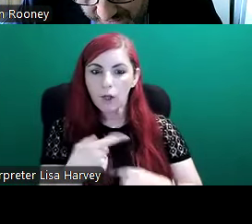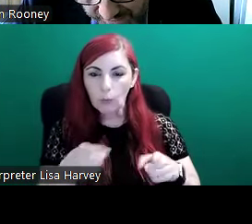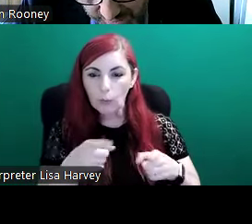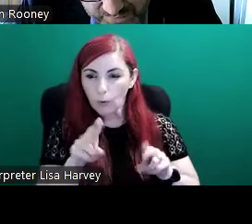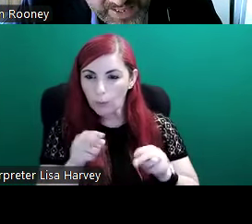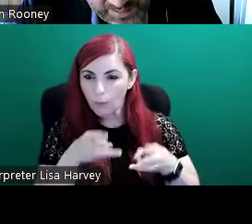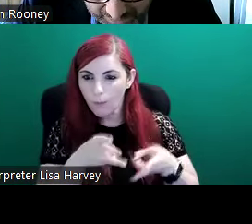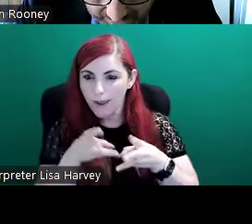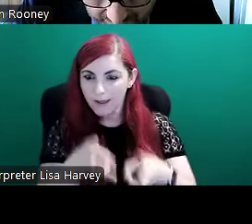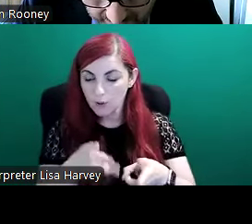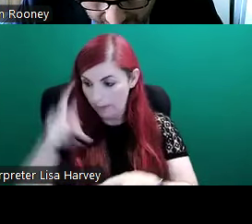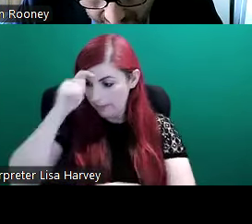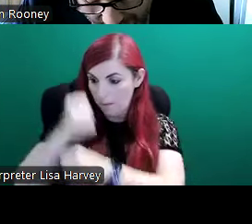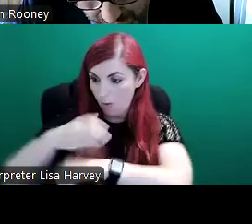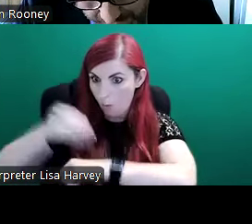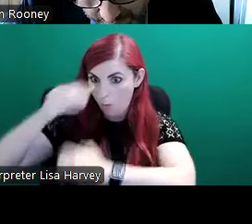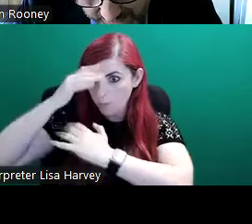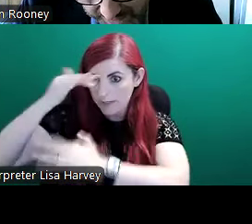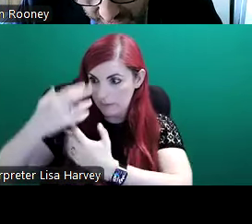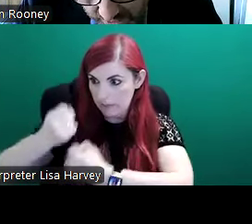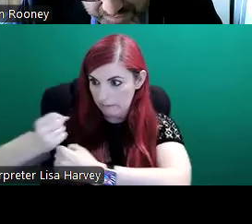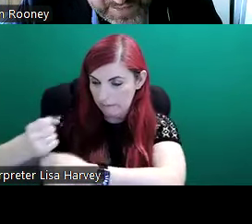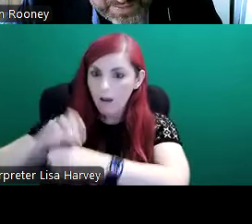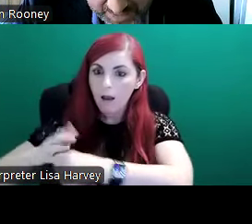had developed with Albert Gleizes and for expressing their own faith and